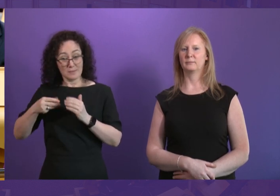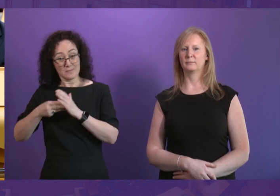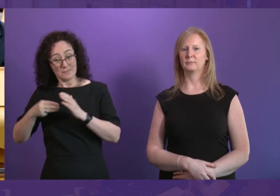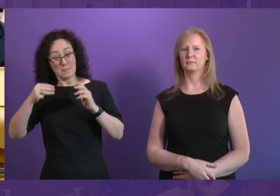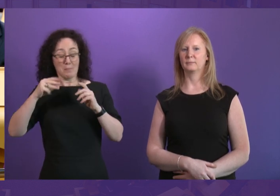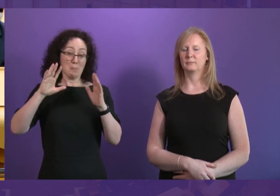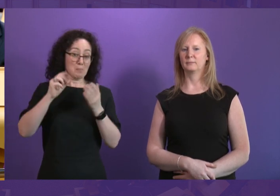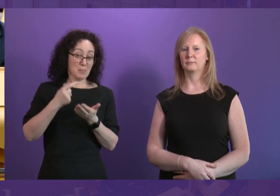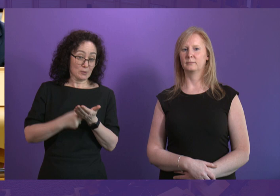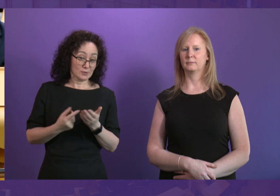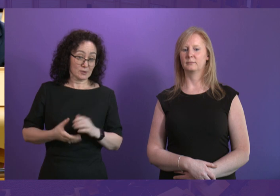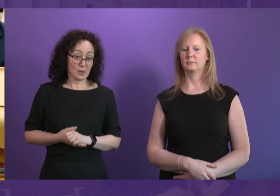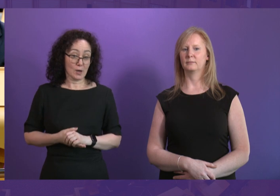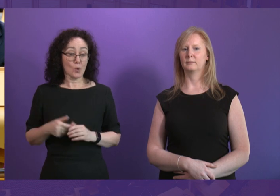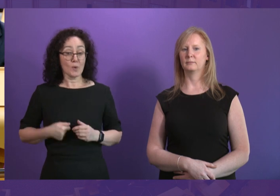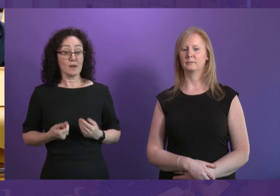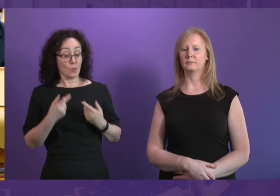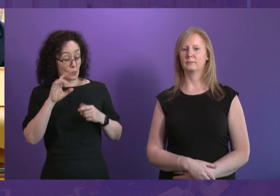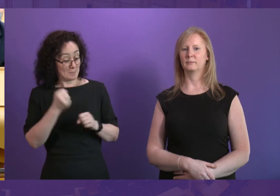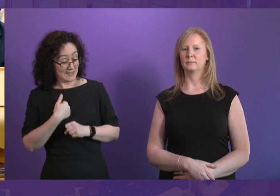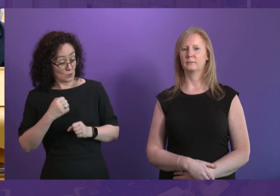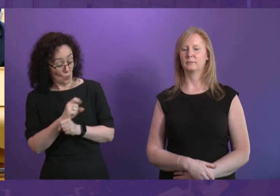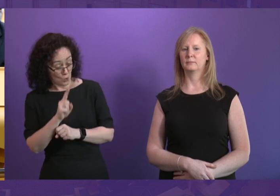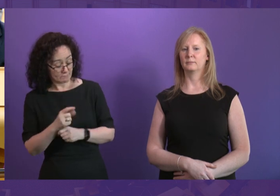During my visits, I opened new hubs in Canada and France, as part of our programme for government